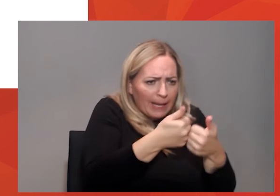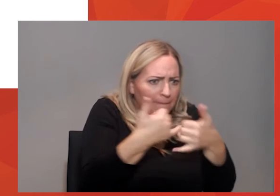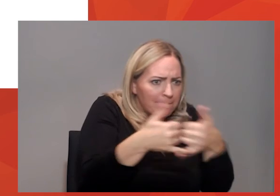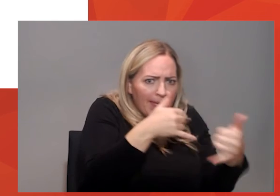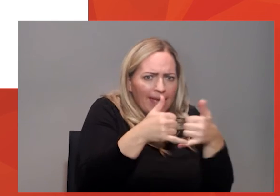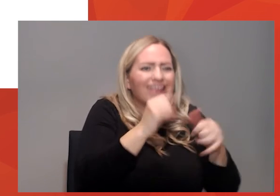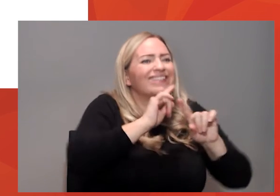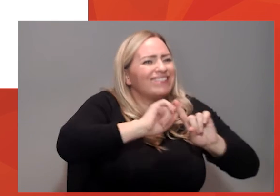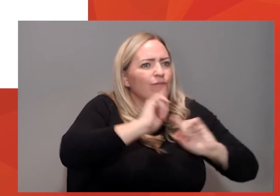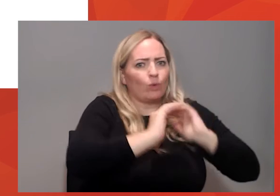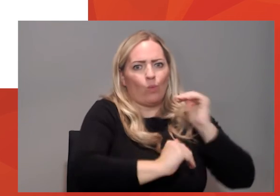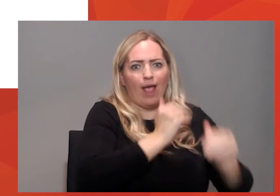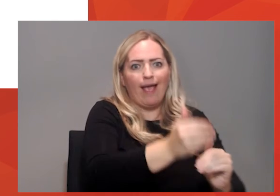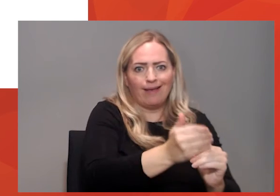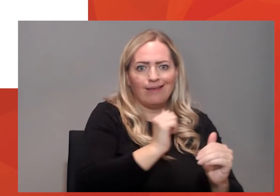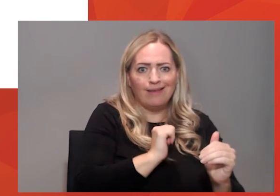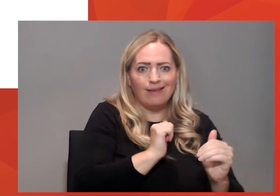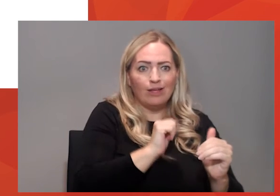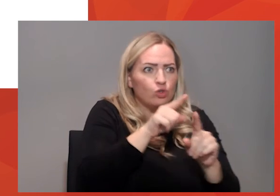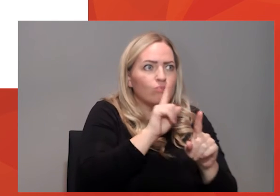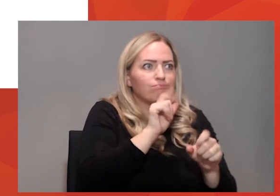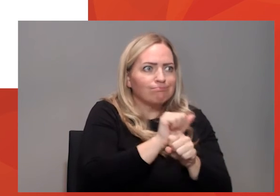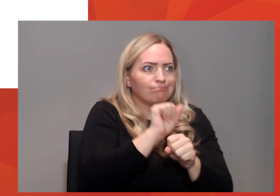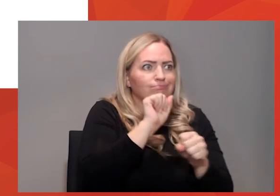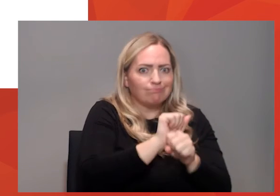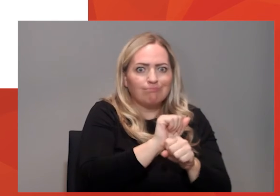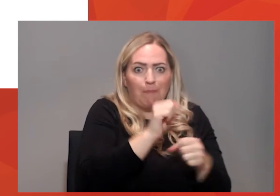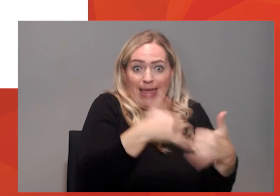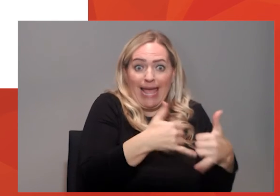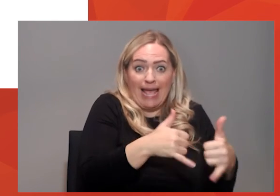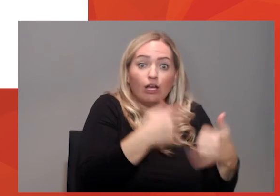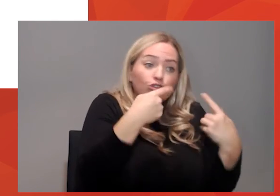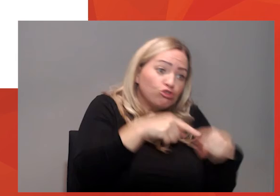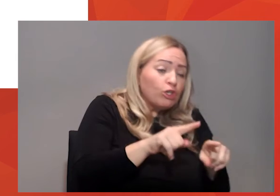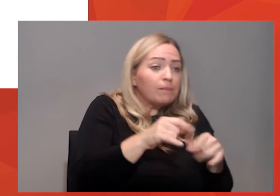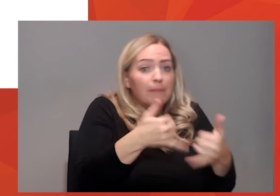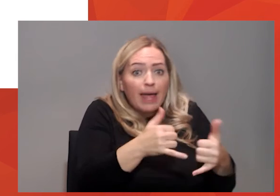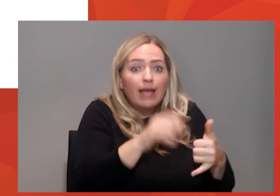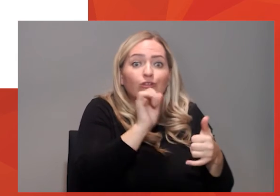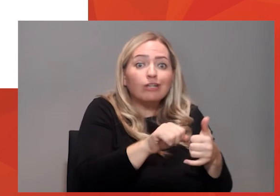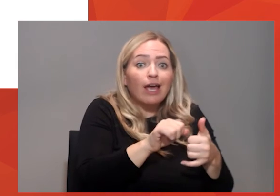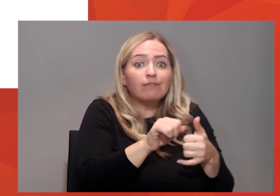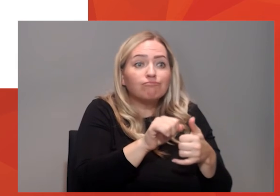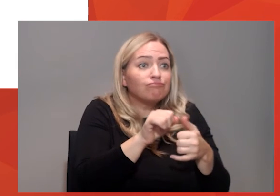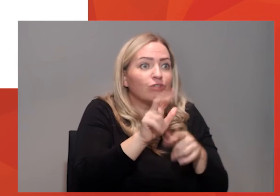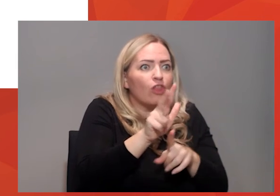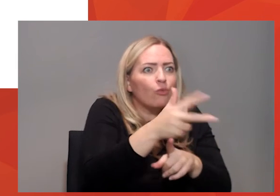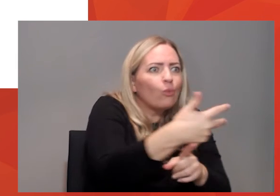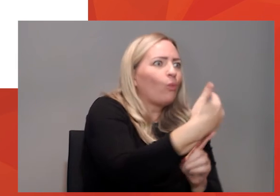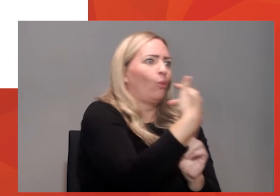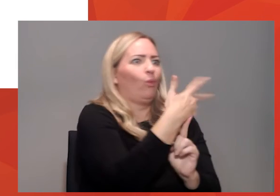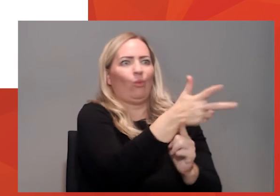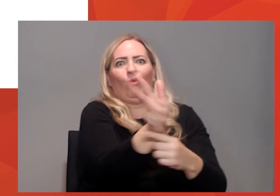in a super different way. You actually playing it. And during the actual gameplay, you can turn the camera 360,